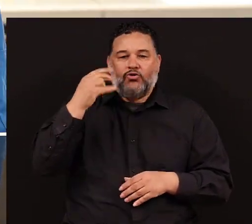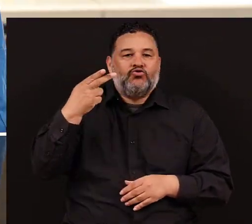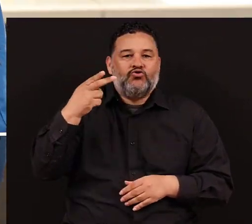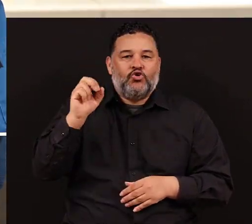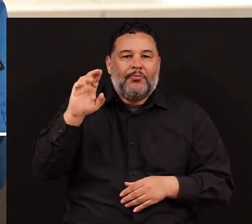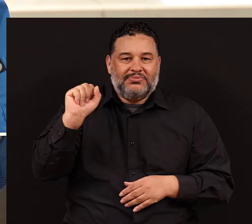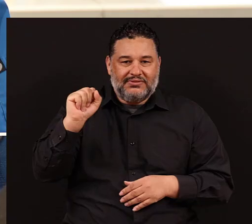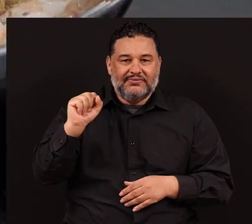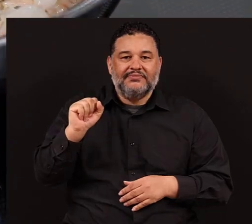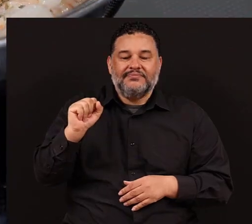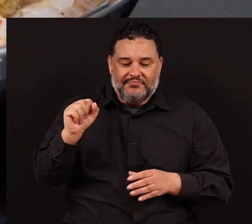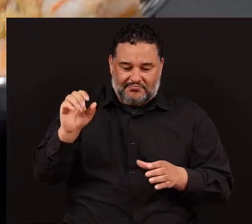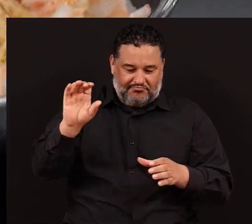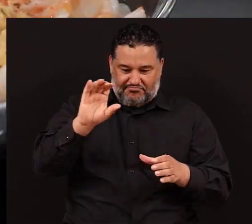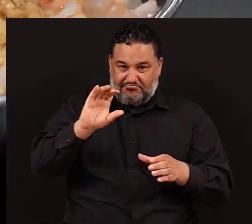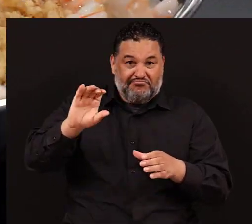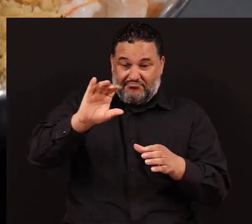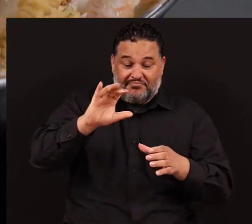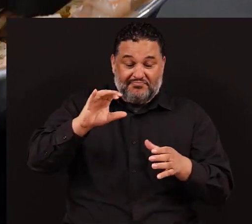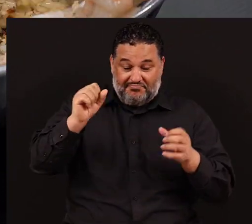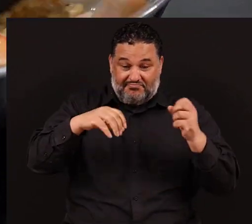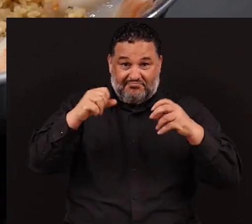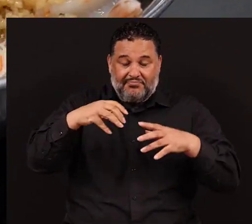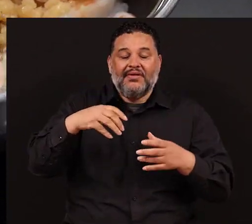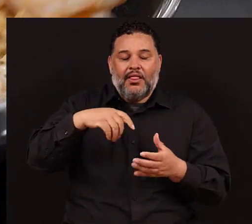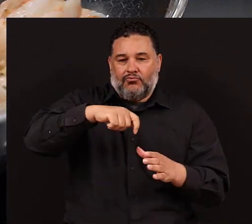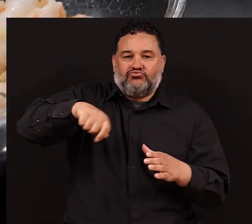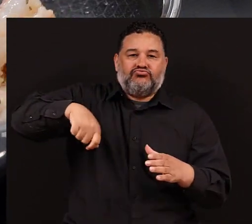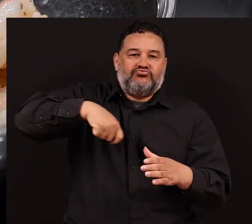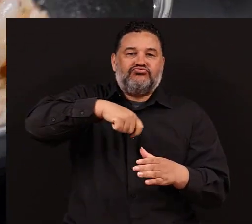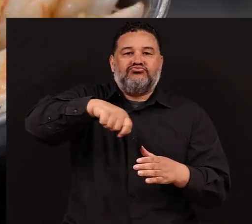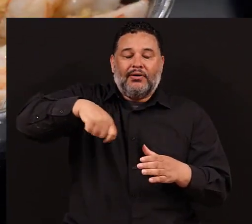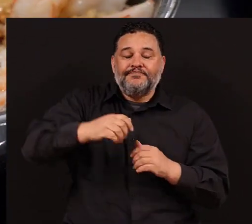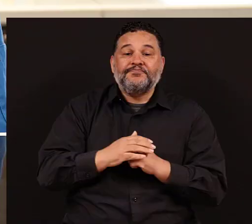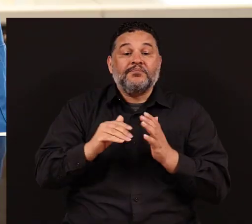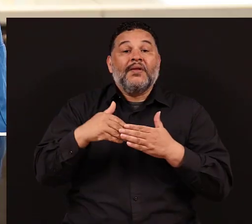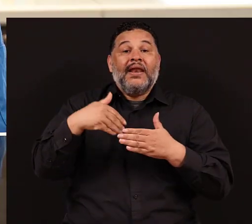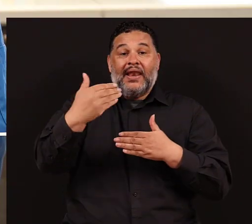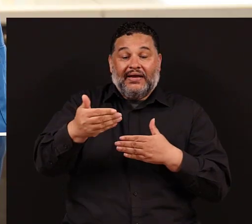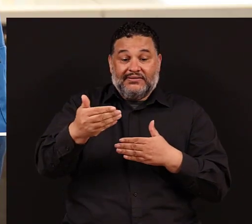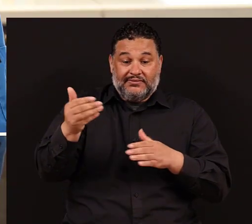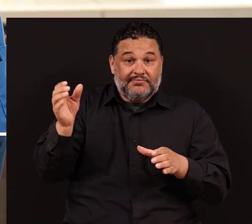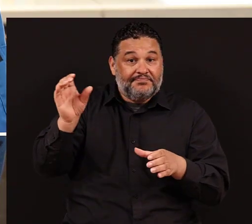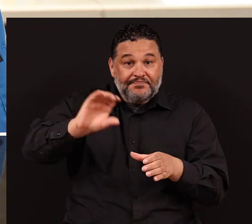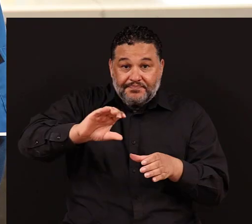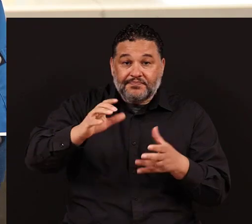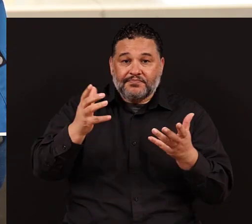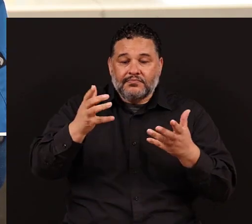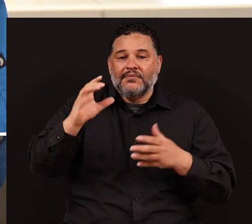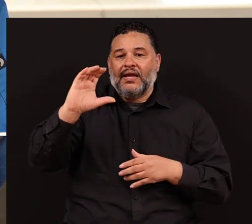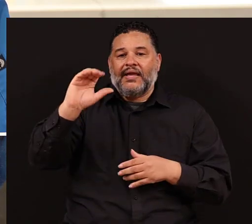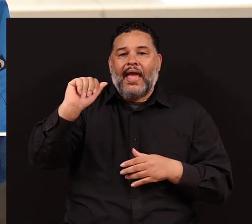I'm gonna stir this all together. Okay, our next ingredient is going to be the caper brine.